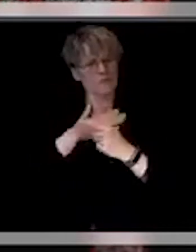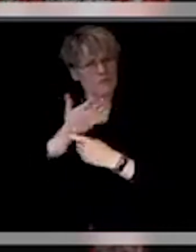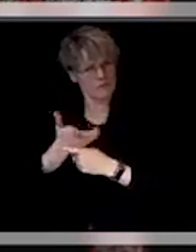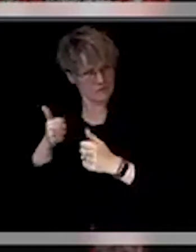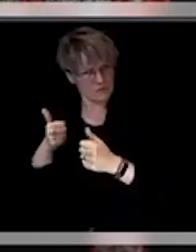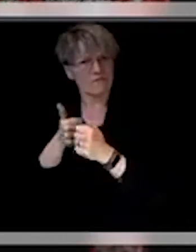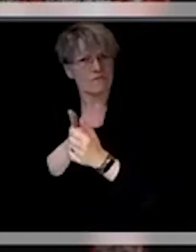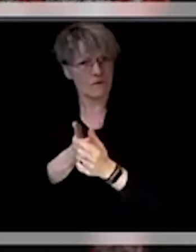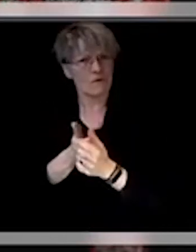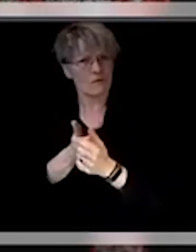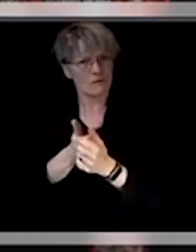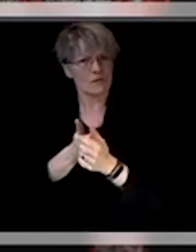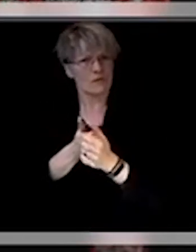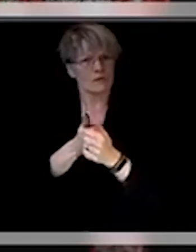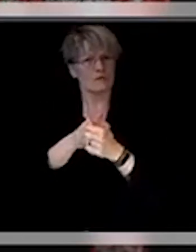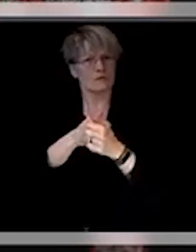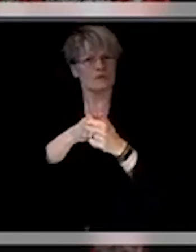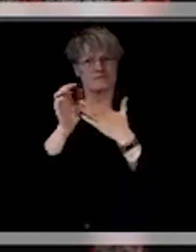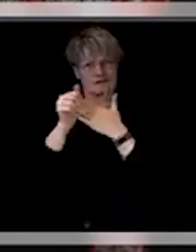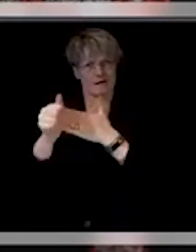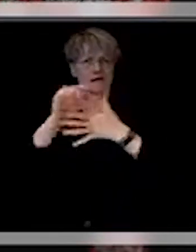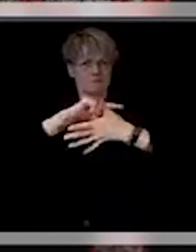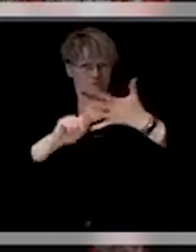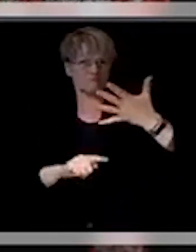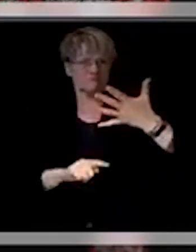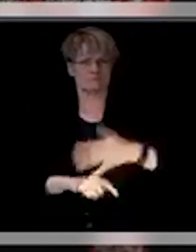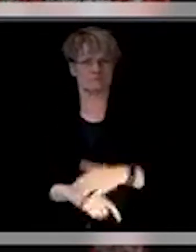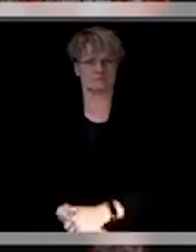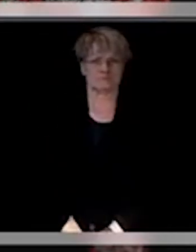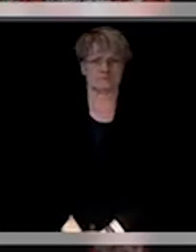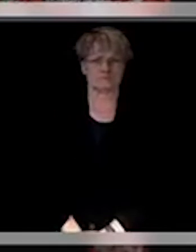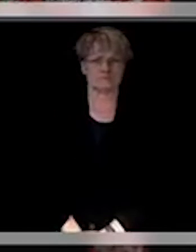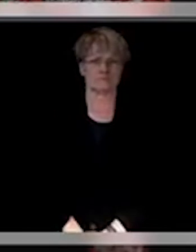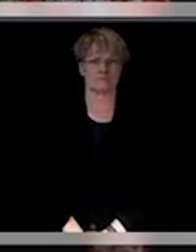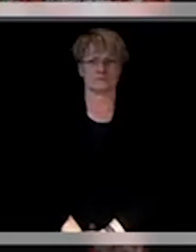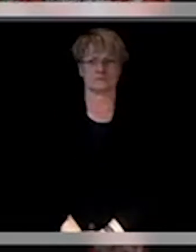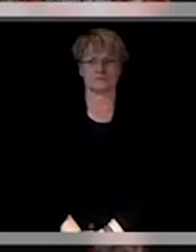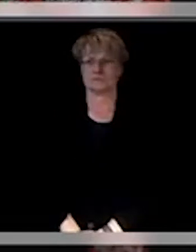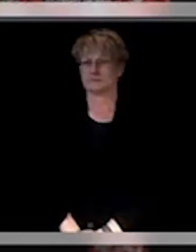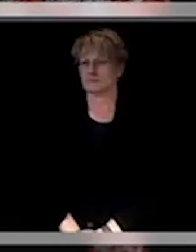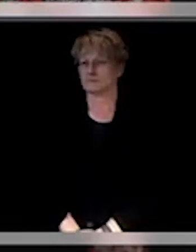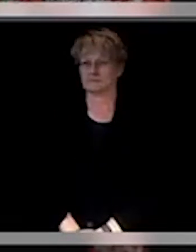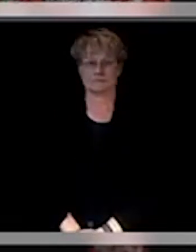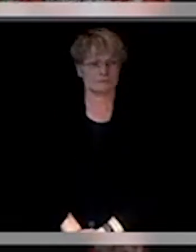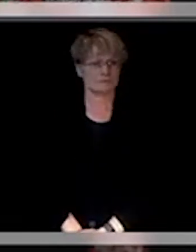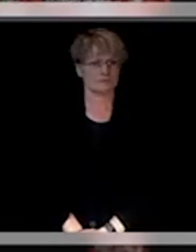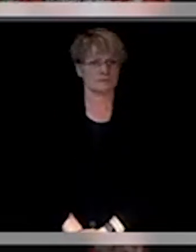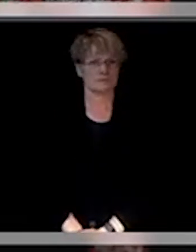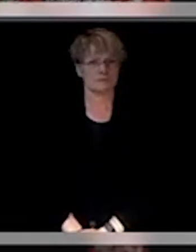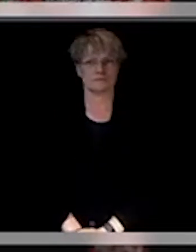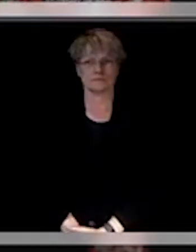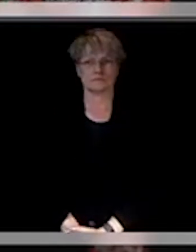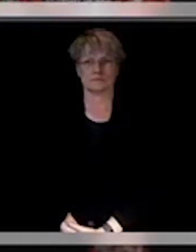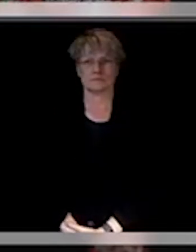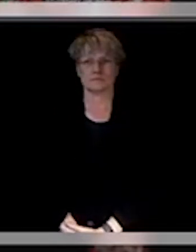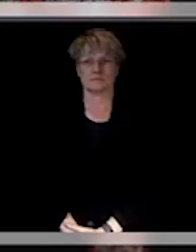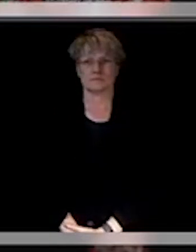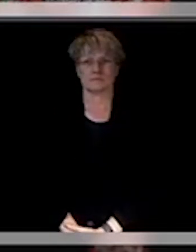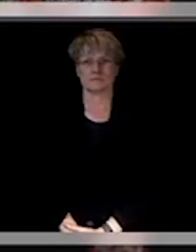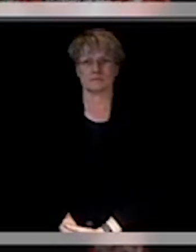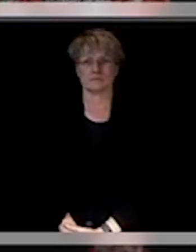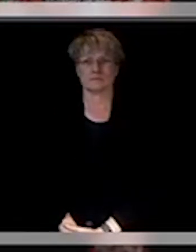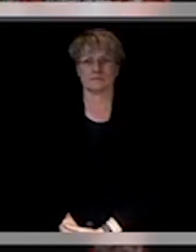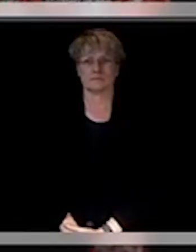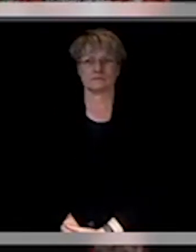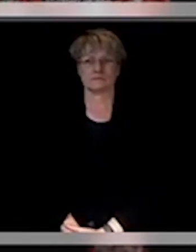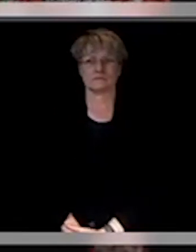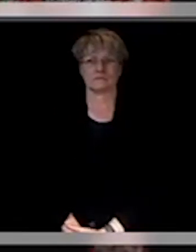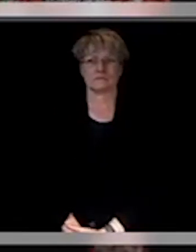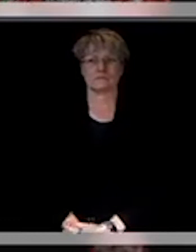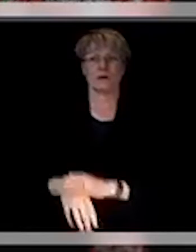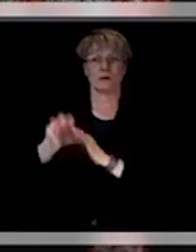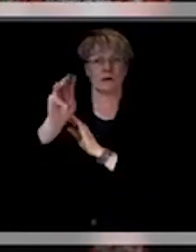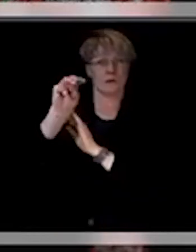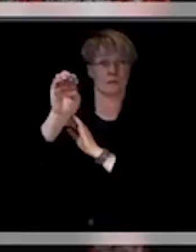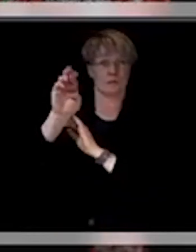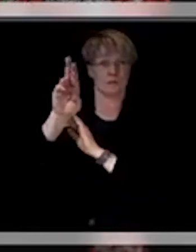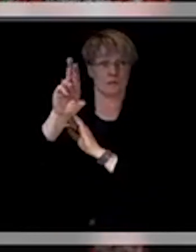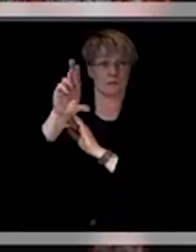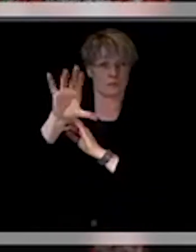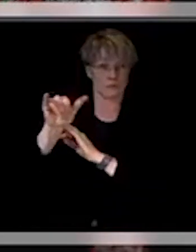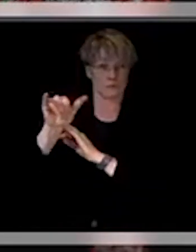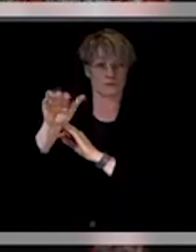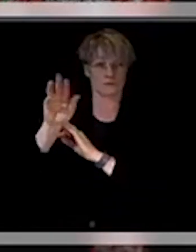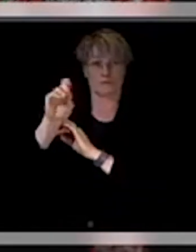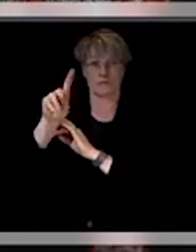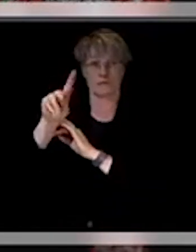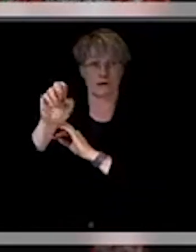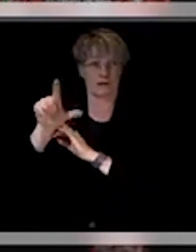This is Allison… … …we take this very seriously and require all of our employees